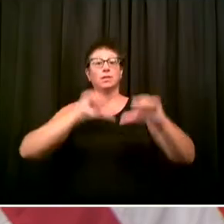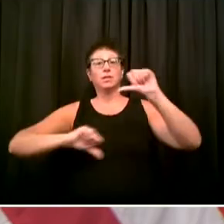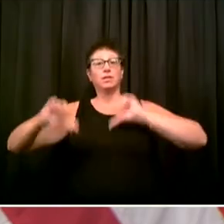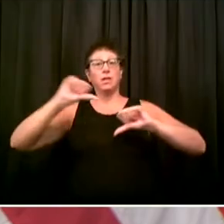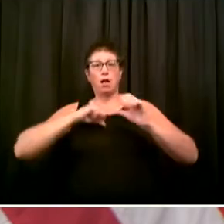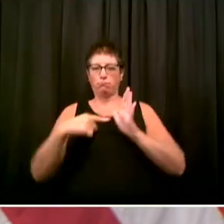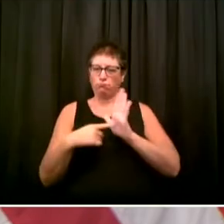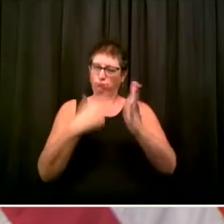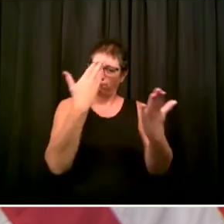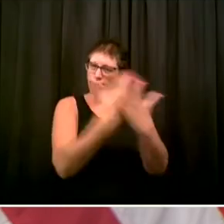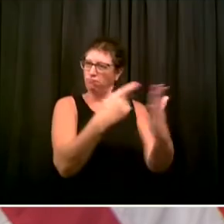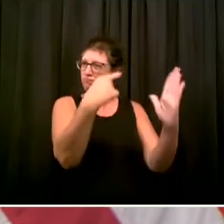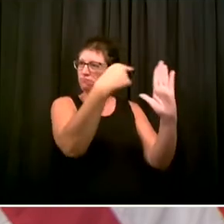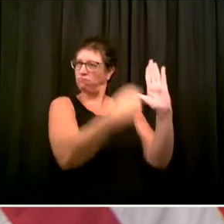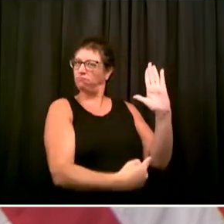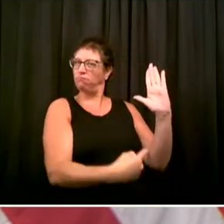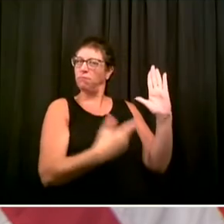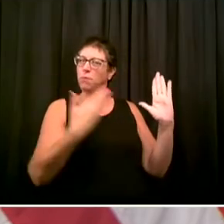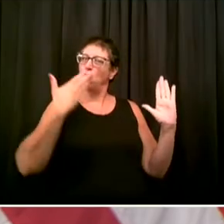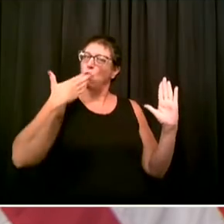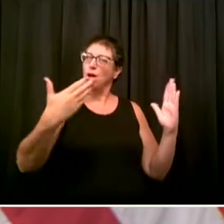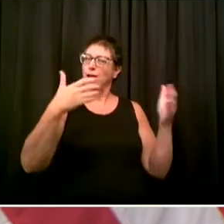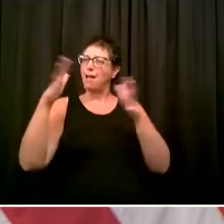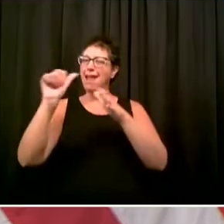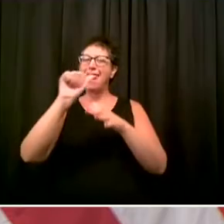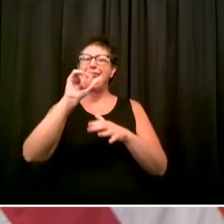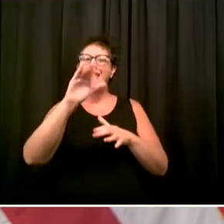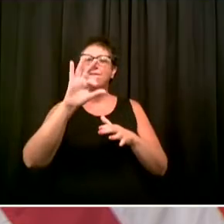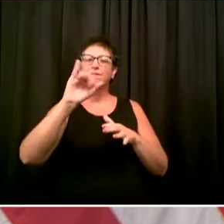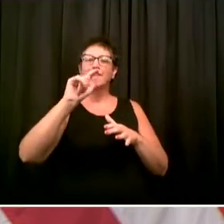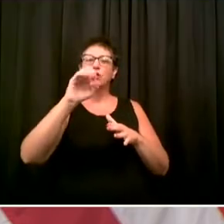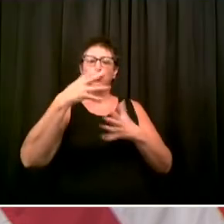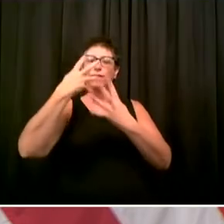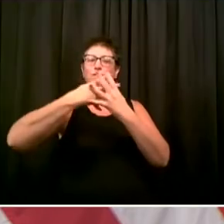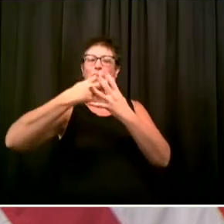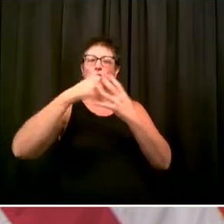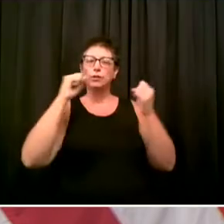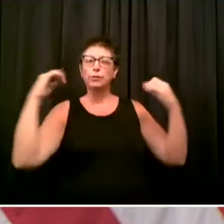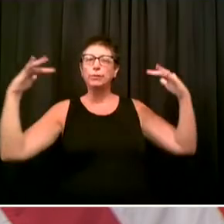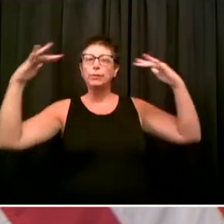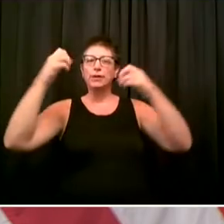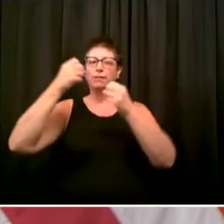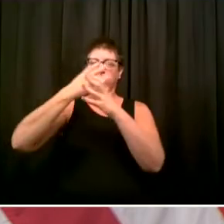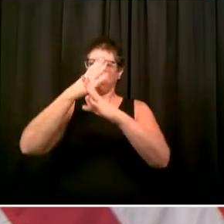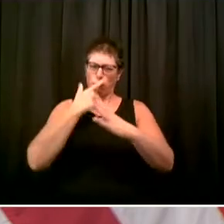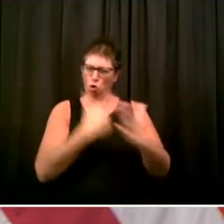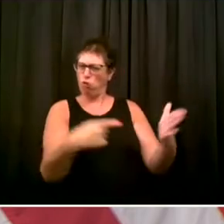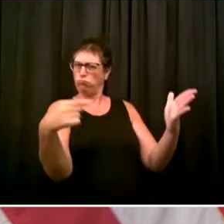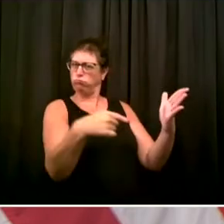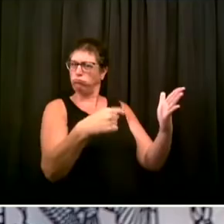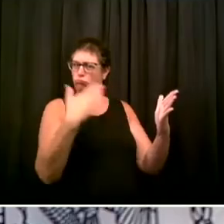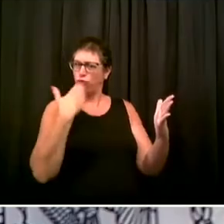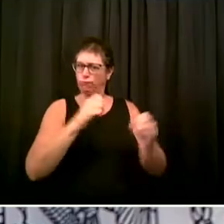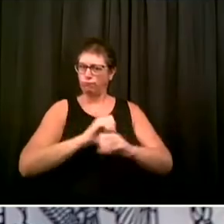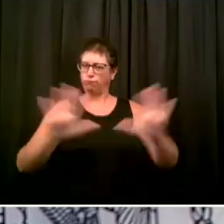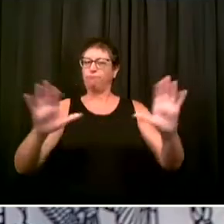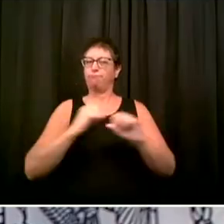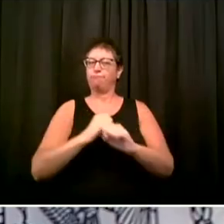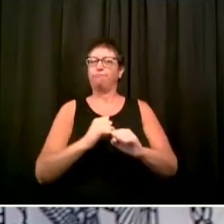NANHIU PMTO YOU. THE SCIENCE IS CLEAR WELL VENTILATED BUILDINGS ARA UUI. THESE ACTIONS AND ACTION TEAMS